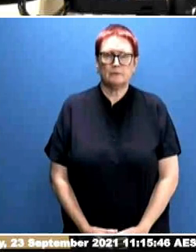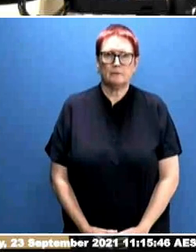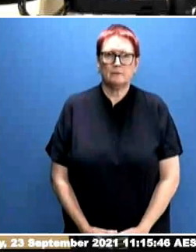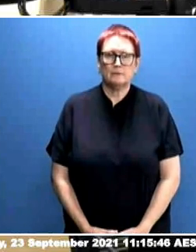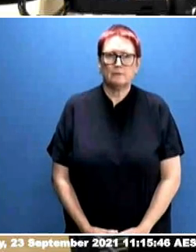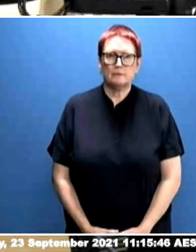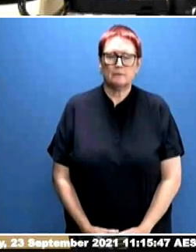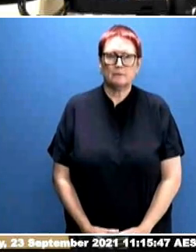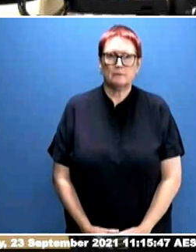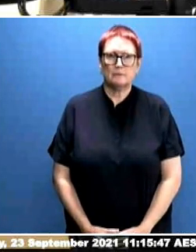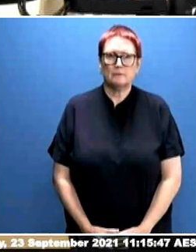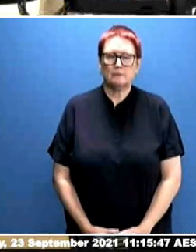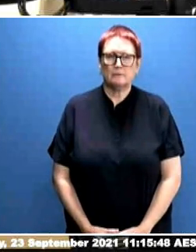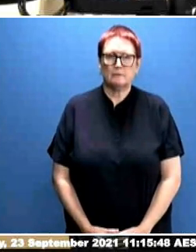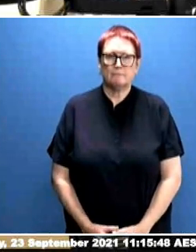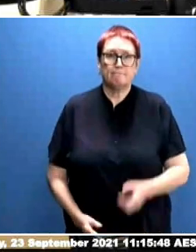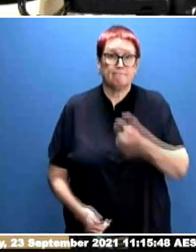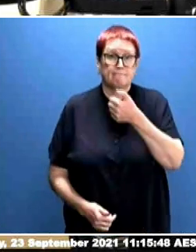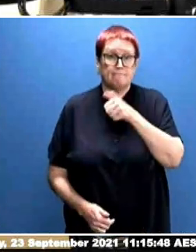page 61, please?